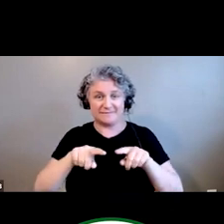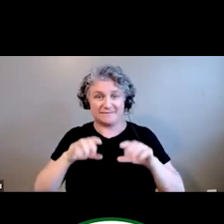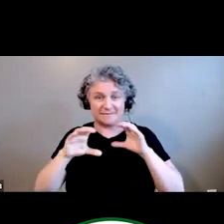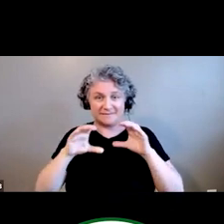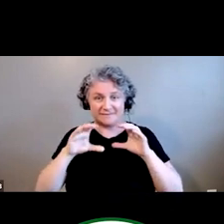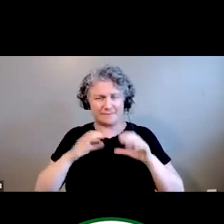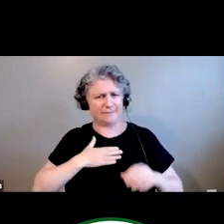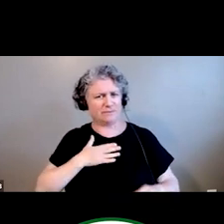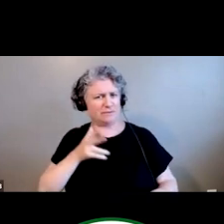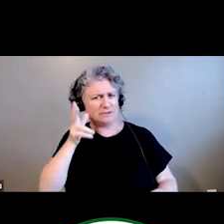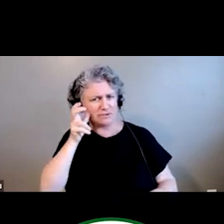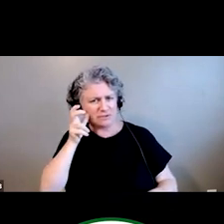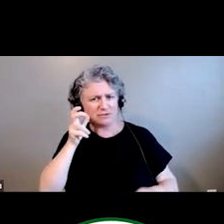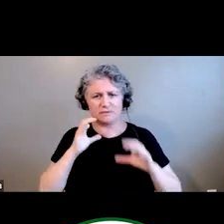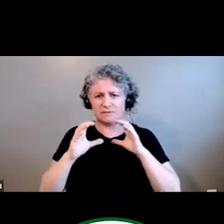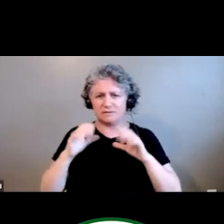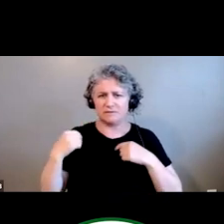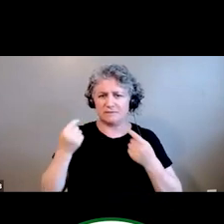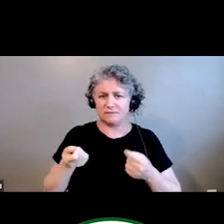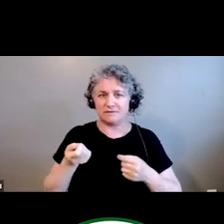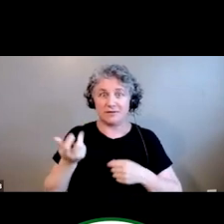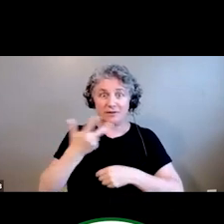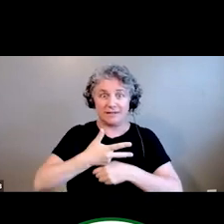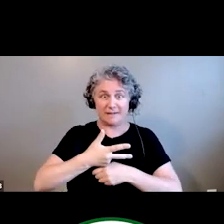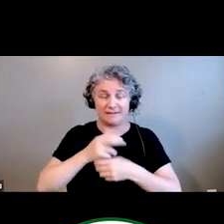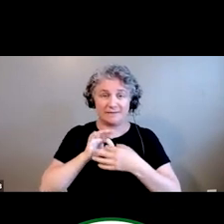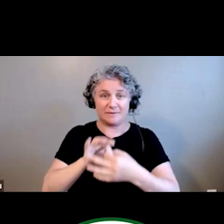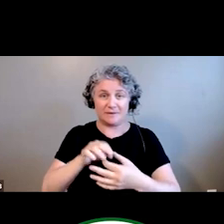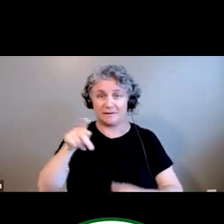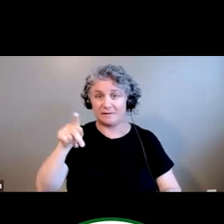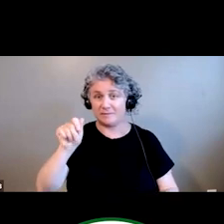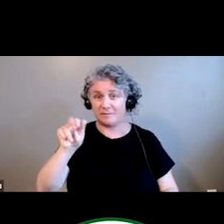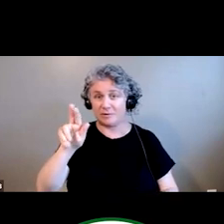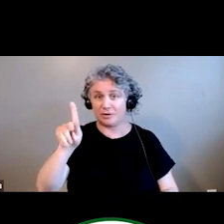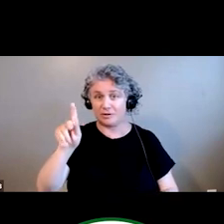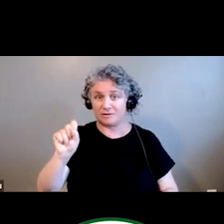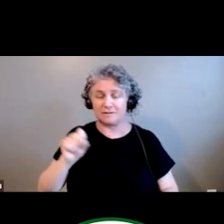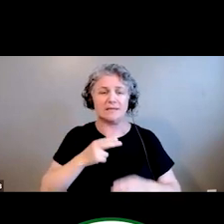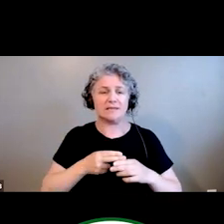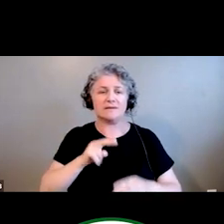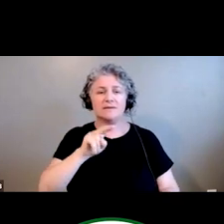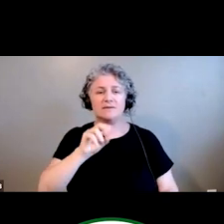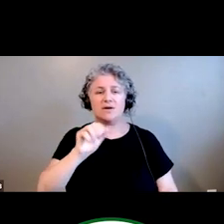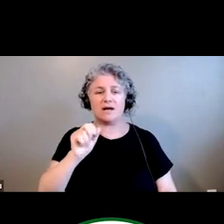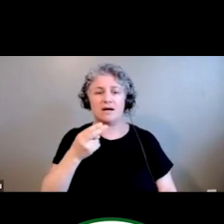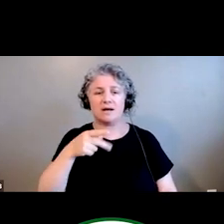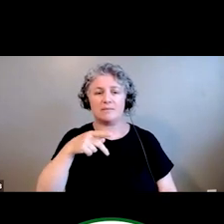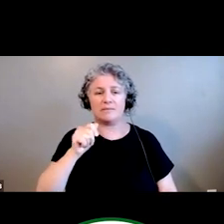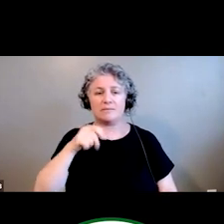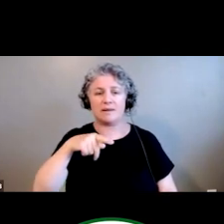name is, I'm a father of 5 and 3 of them are adopted.